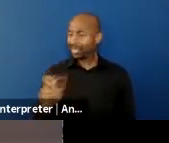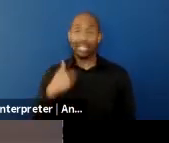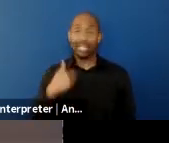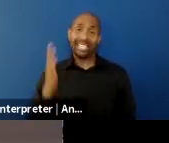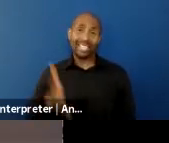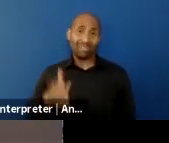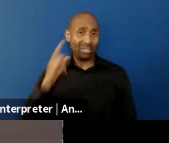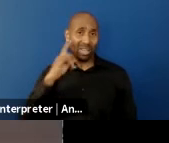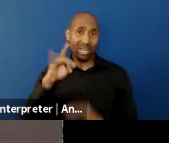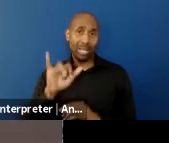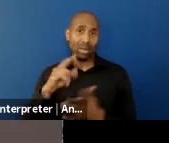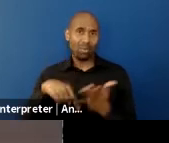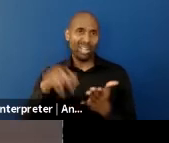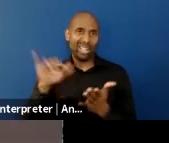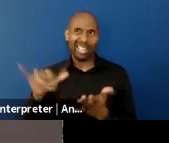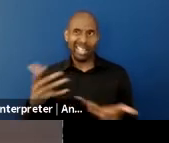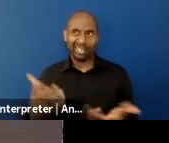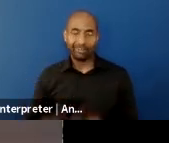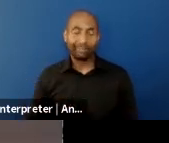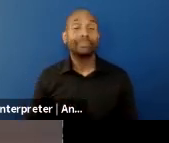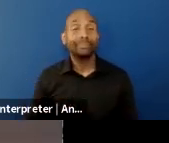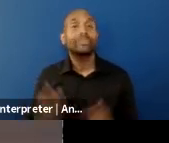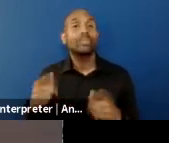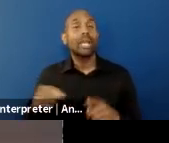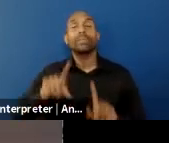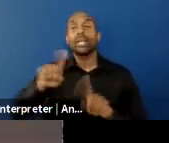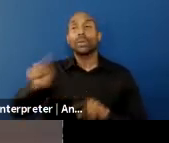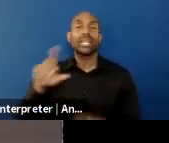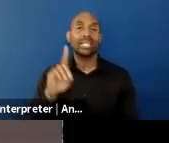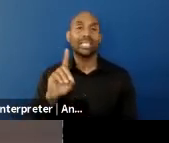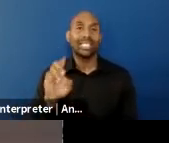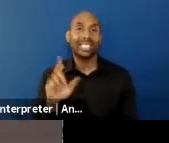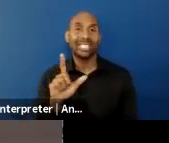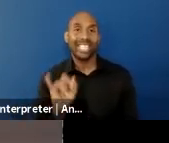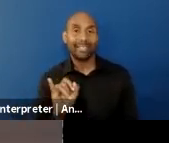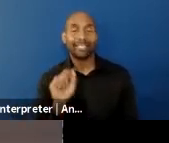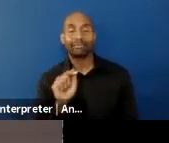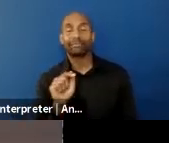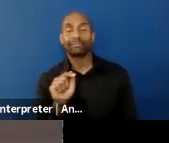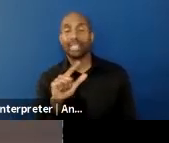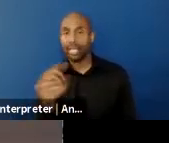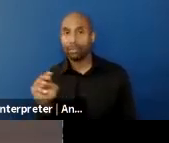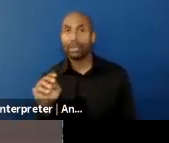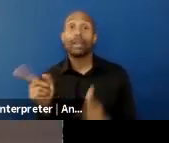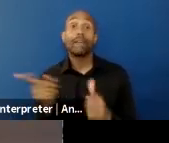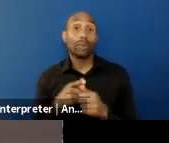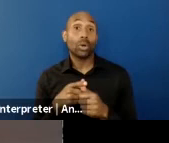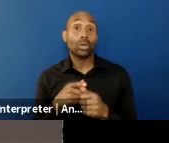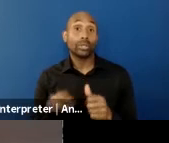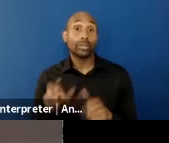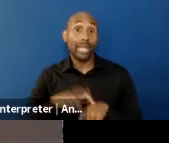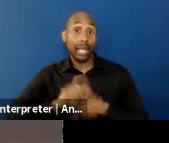So, I went to this deli in Lexington Market on my second trip there.